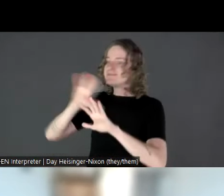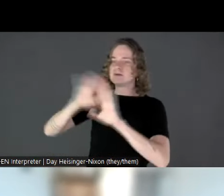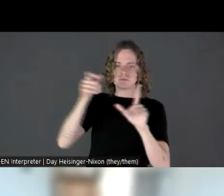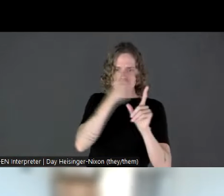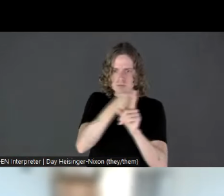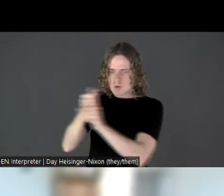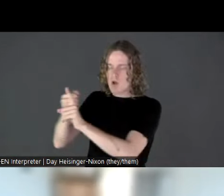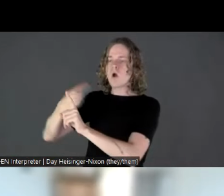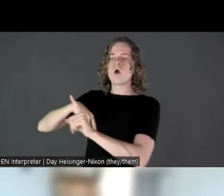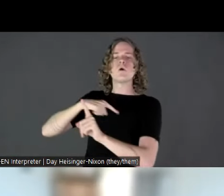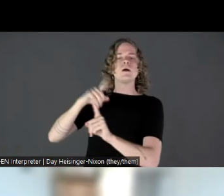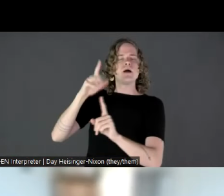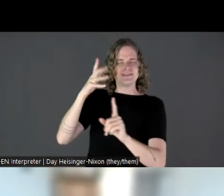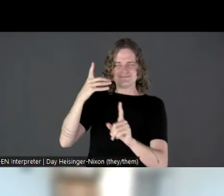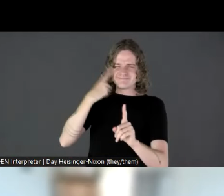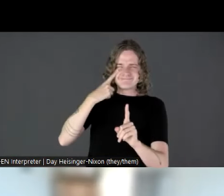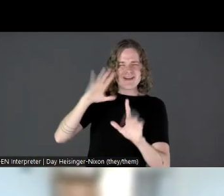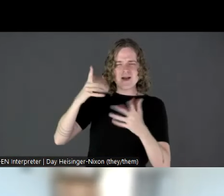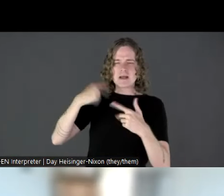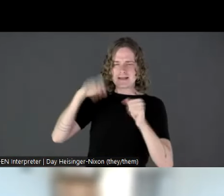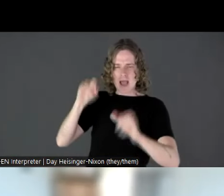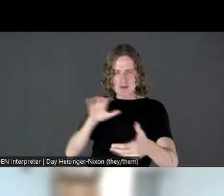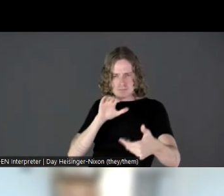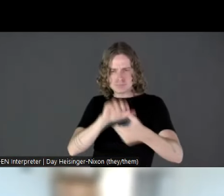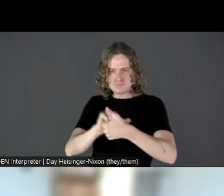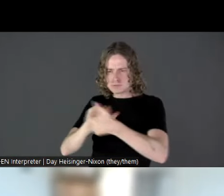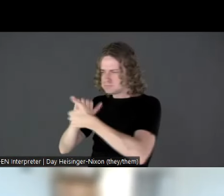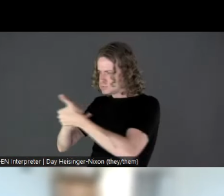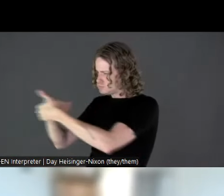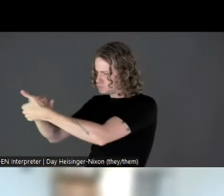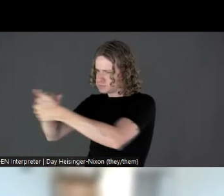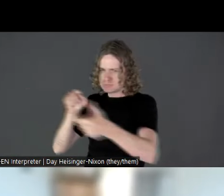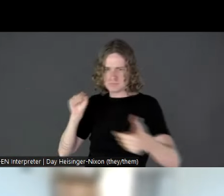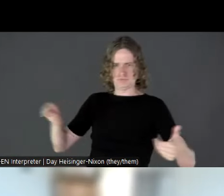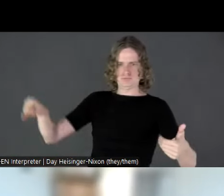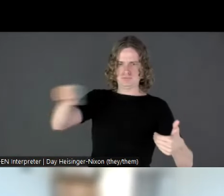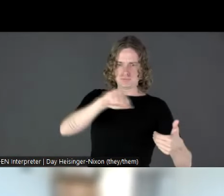How do we ensure that complaints and feedback mechanisms are accessible? These kinds of issues.